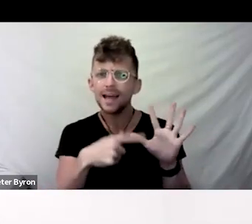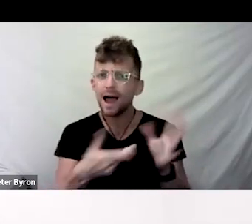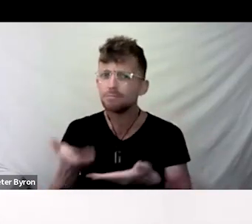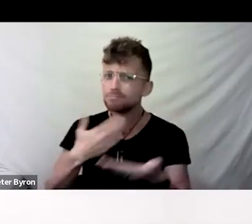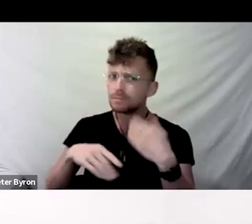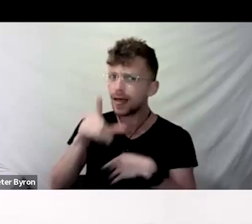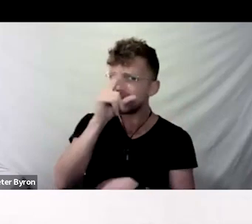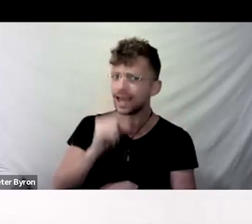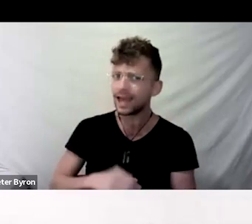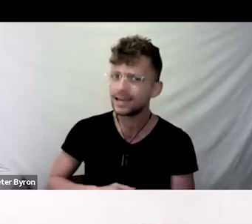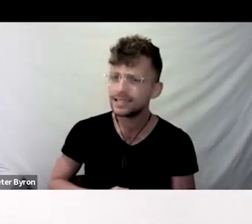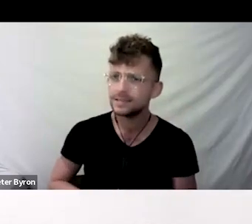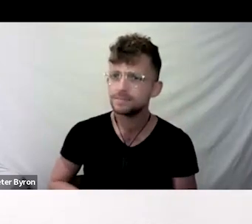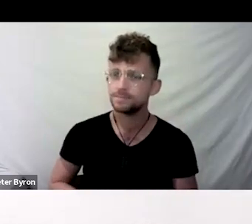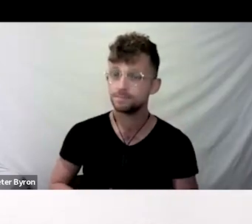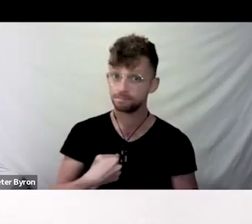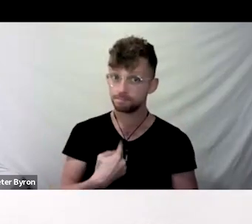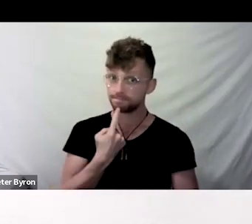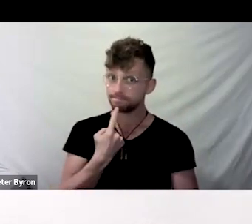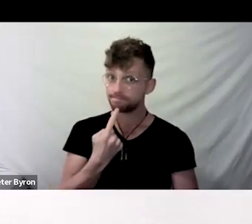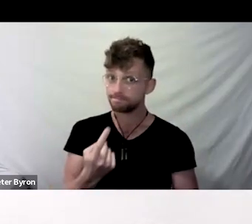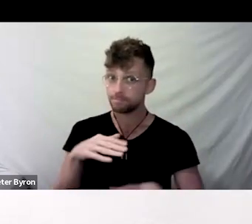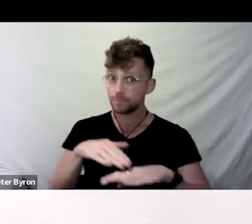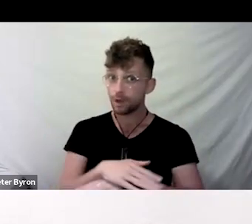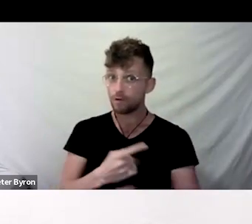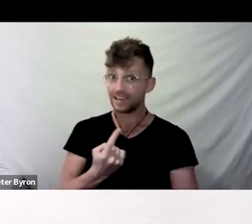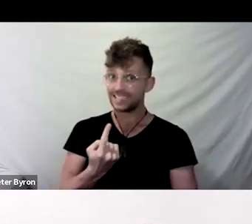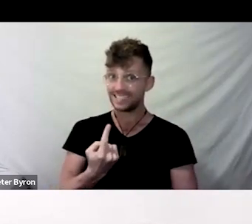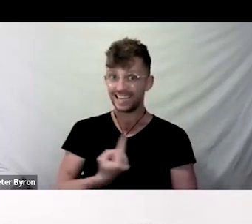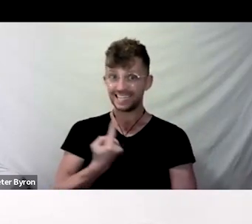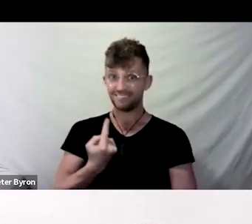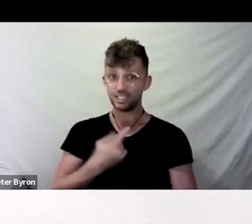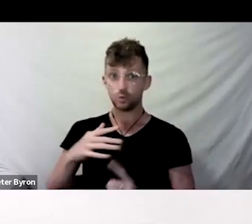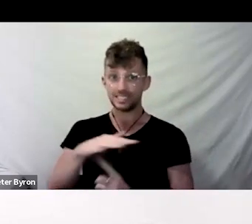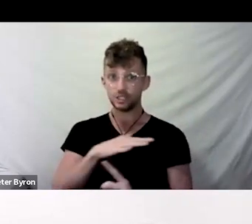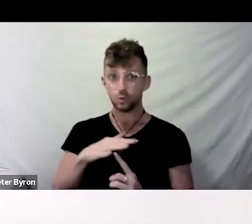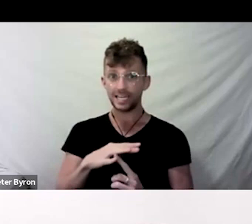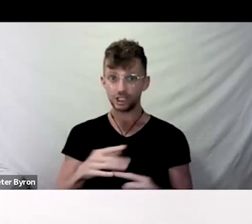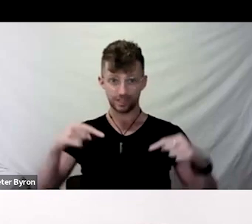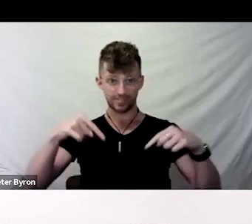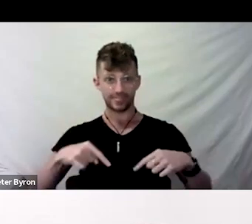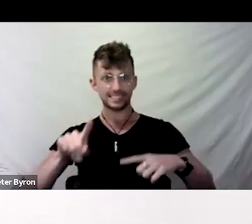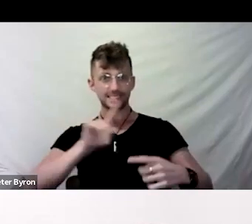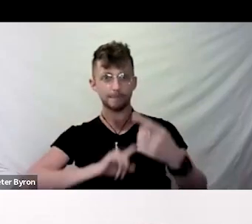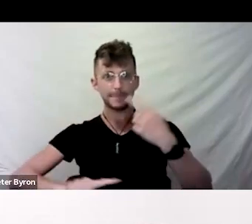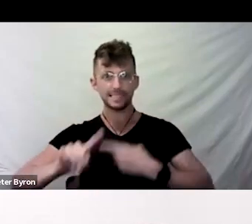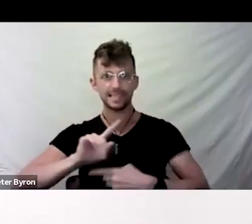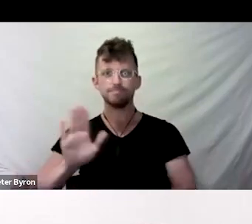So I’m not going to comment on individual situations in this forum because every situation is unique.